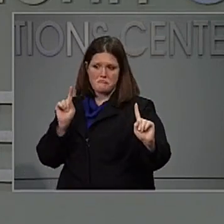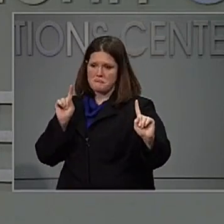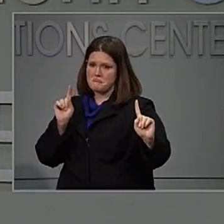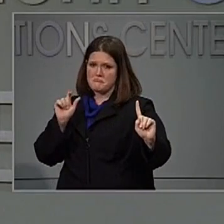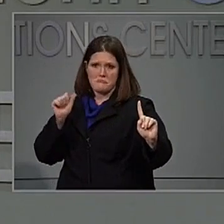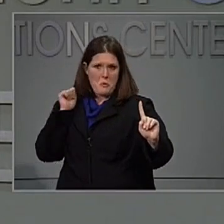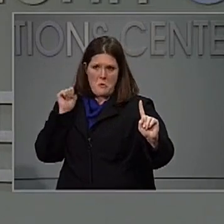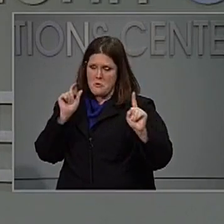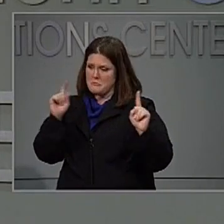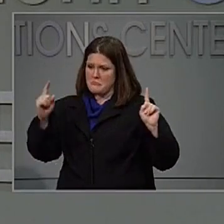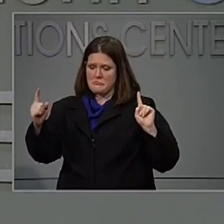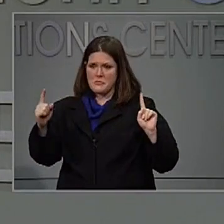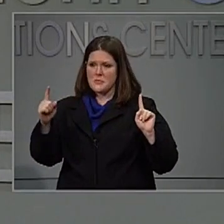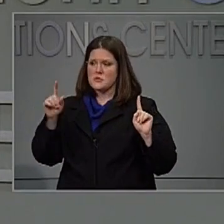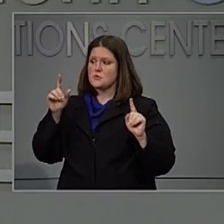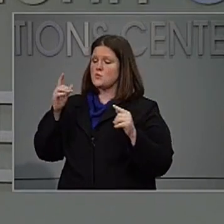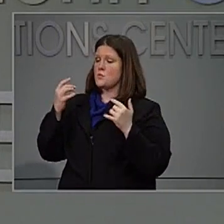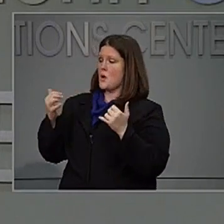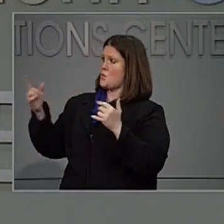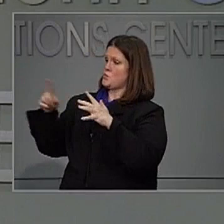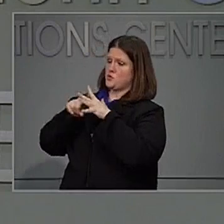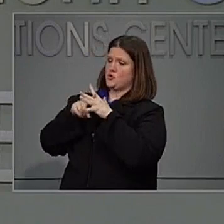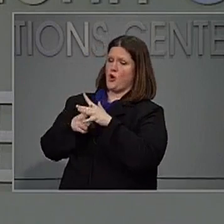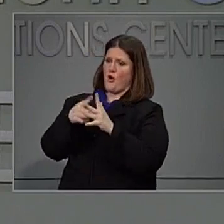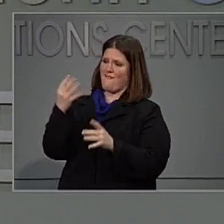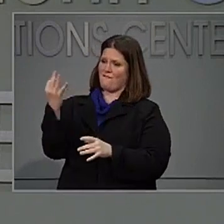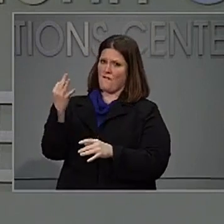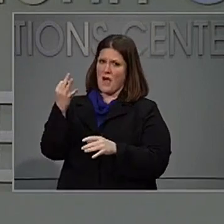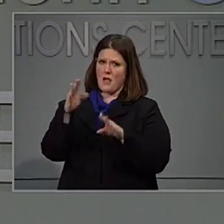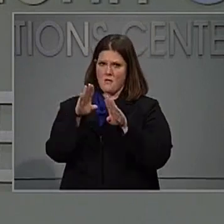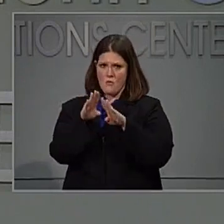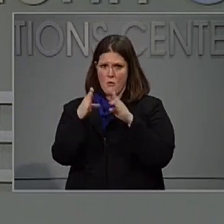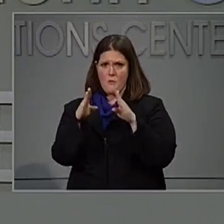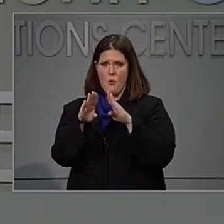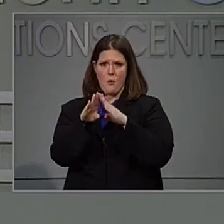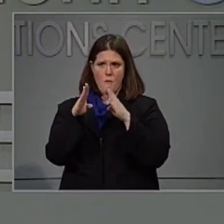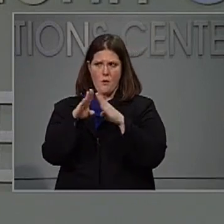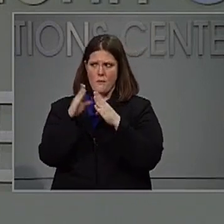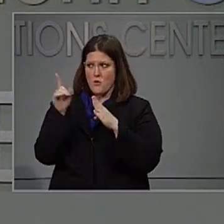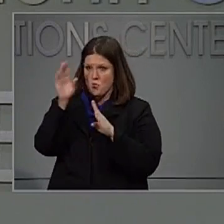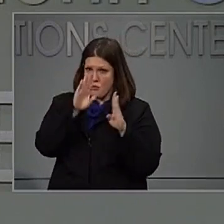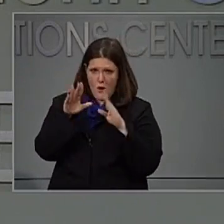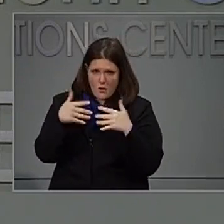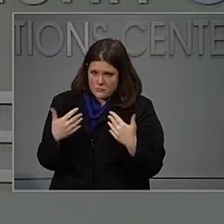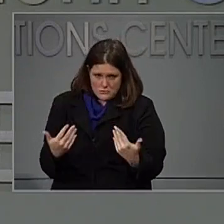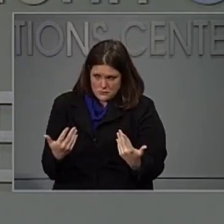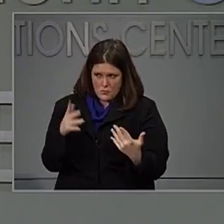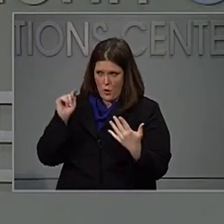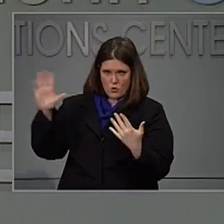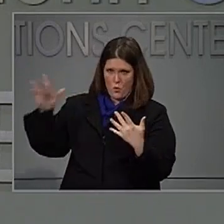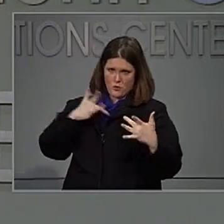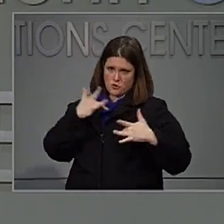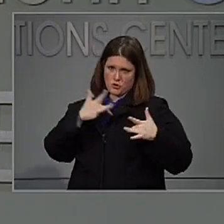PHASE 1, WHAT MOST CONCERNS YOU? BECAUSE LAST WEEKEND WE SAW WAS SOME OF THE COASTAL COMMUNITIES OPEN THEIR BEACHES, PEOPLE FLOCKED TO THE BEACHES, A LOT OF PEOPLE WERE NOT PRACTICING